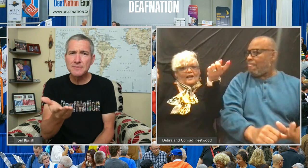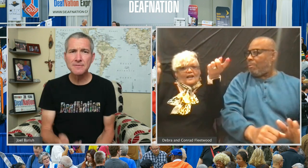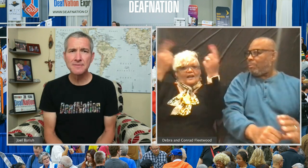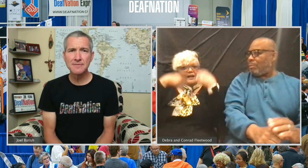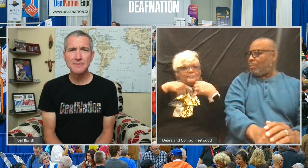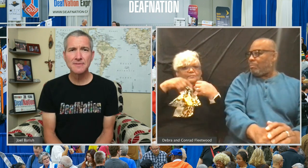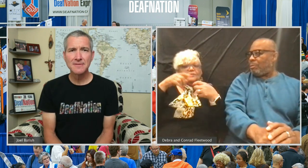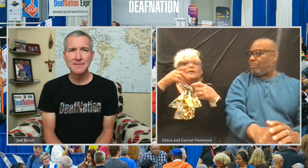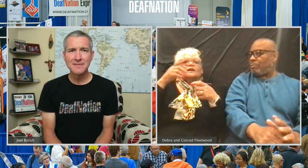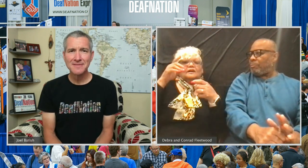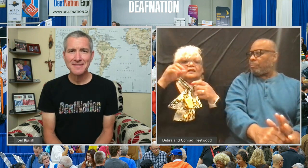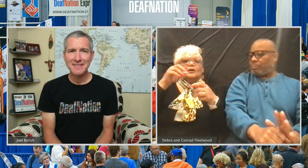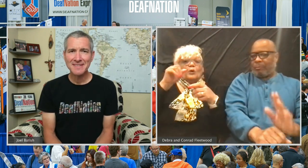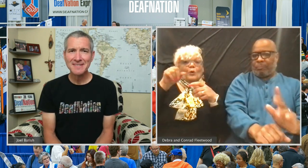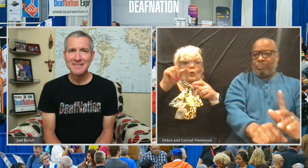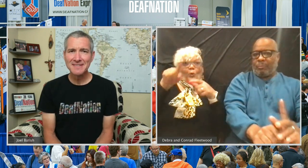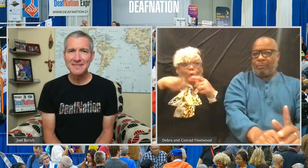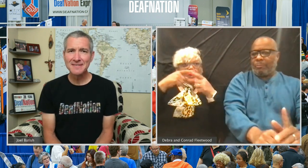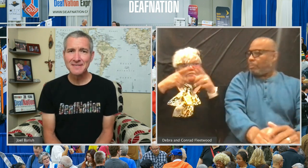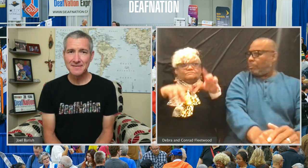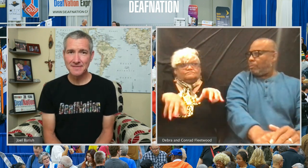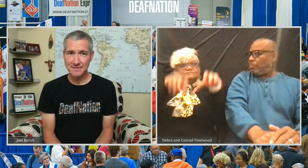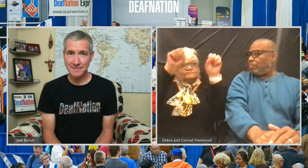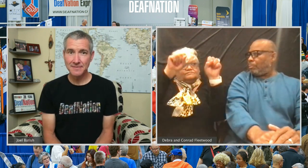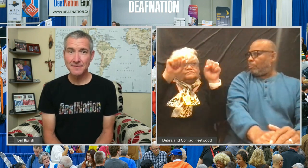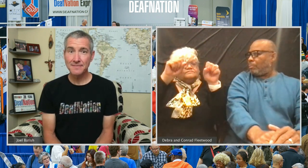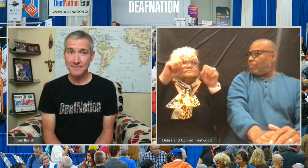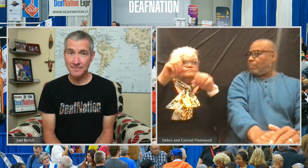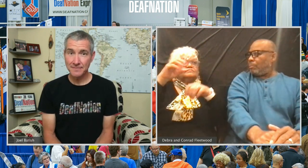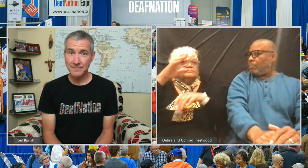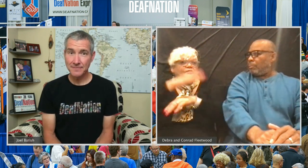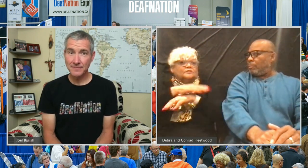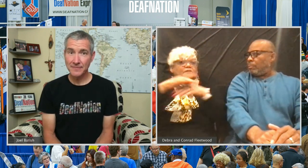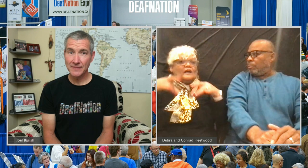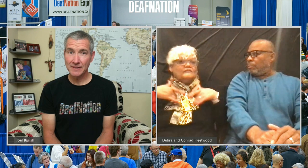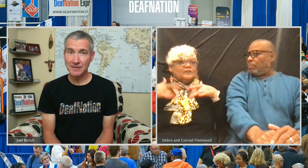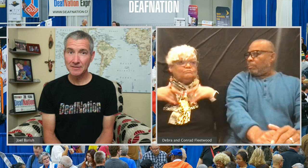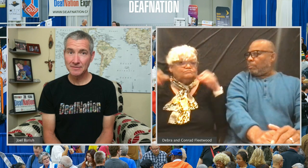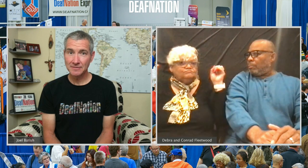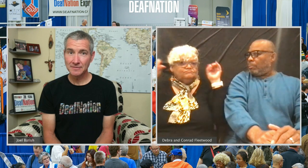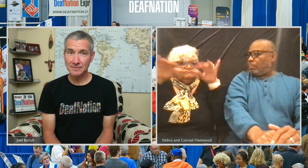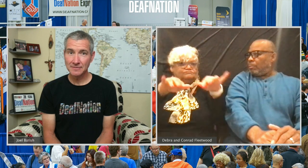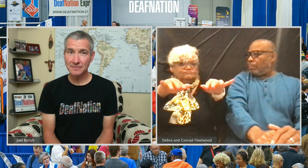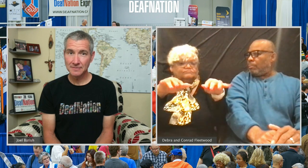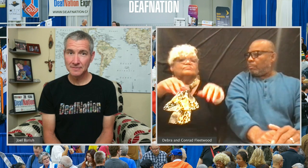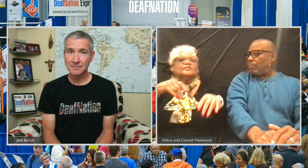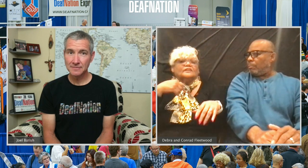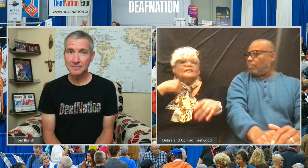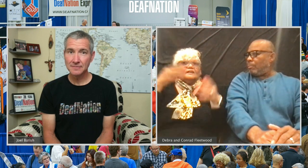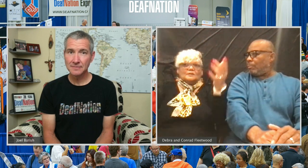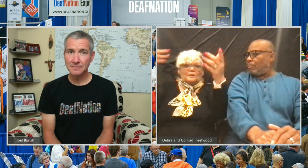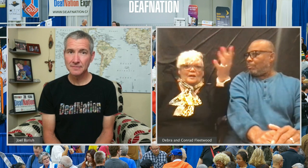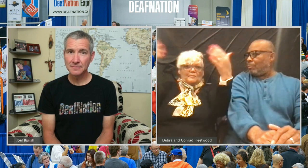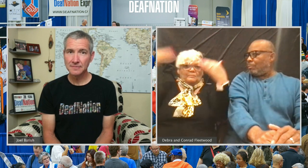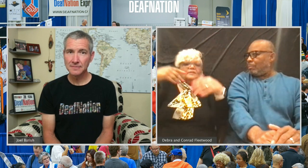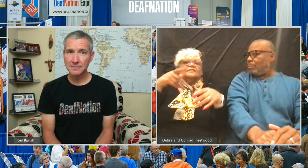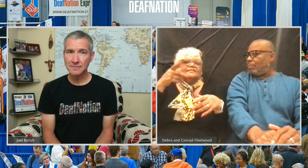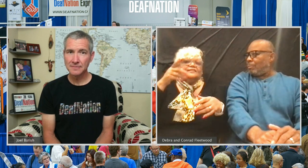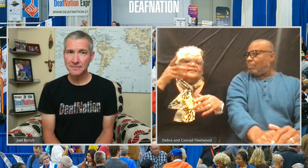Come… When there’s an event with tables and people come,